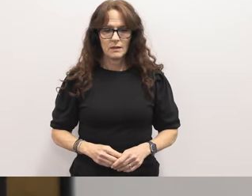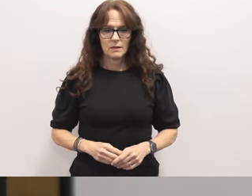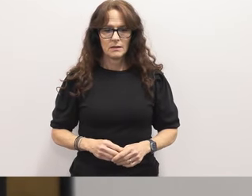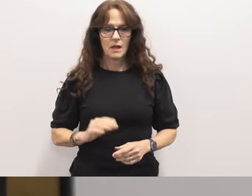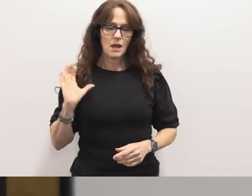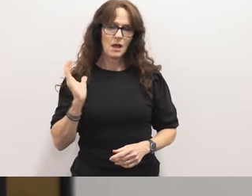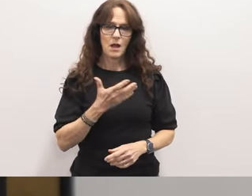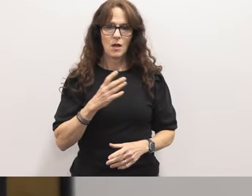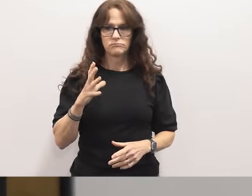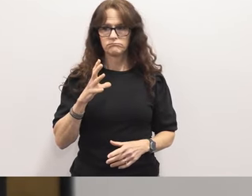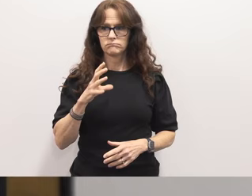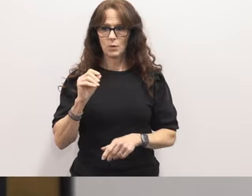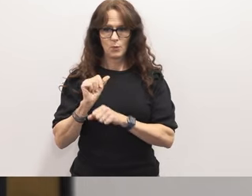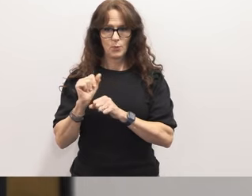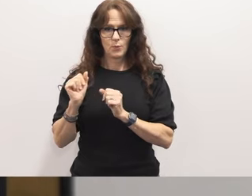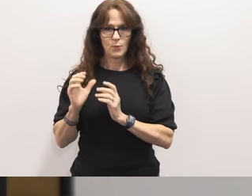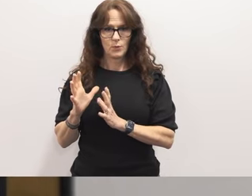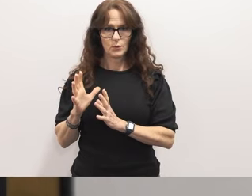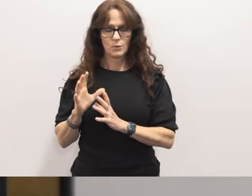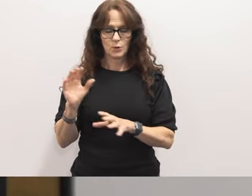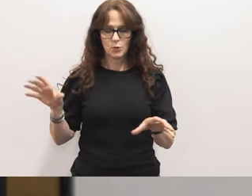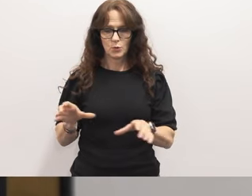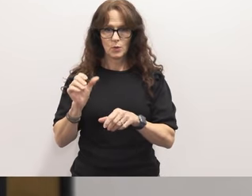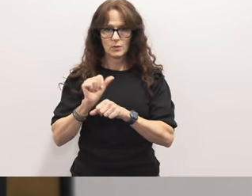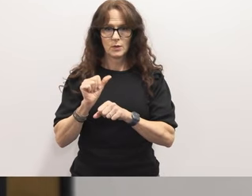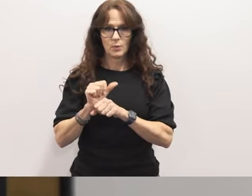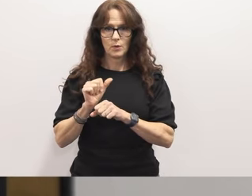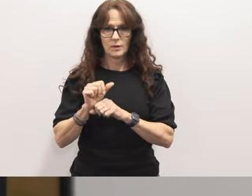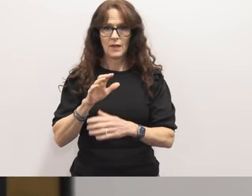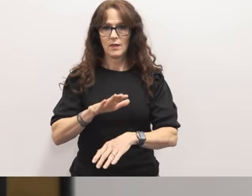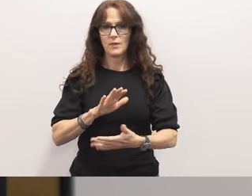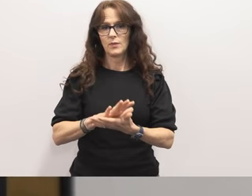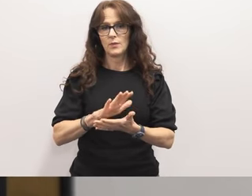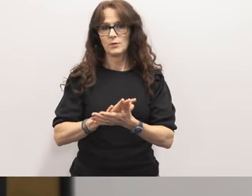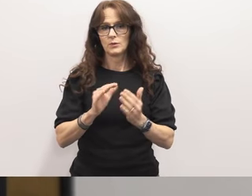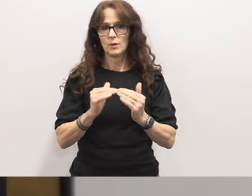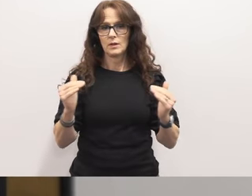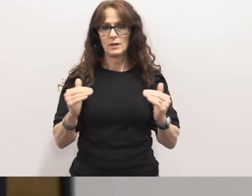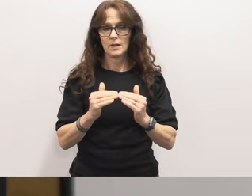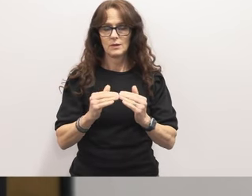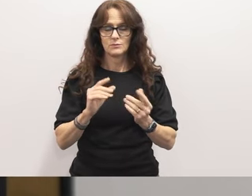that are doing that work at the site level was a game changer for our students as well as our schools.